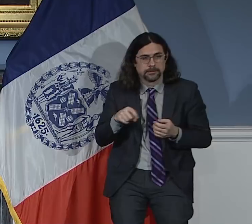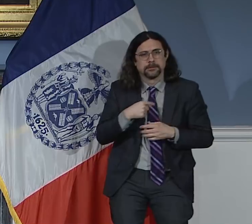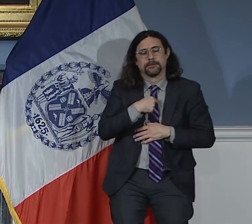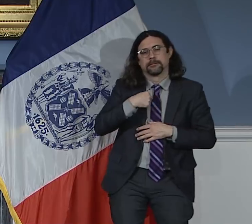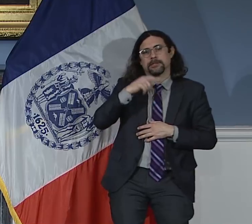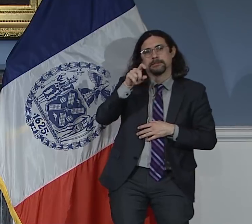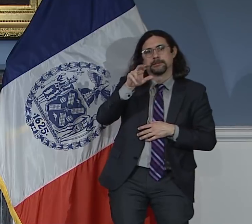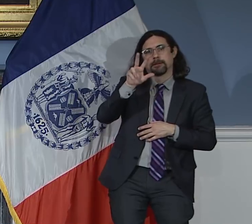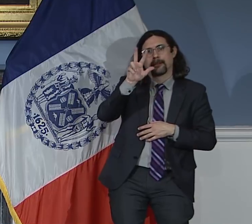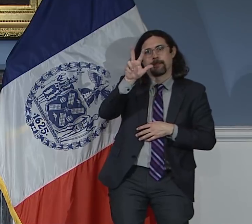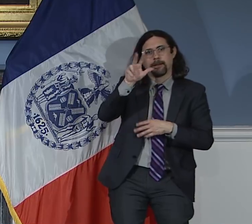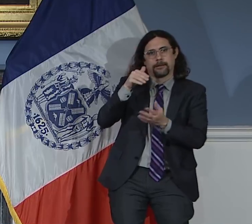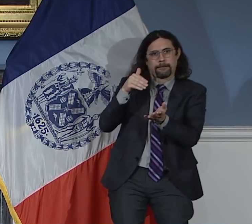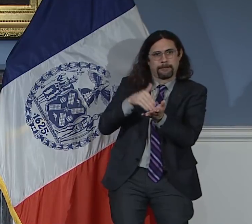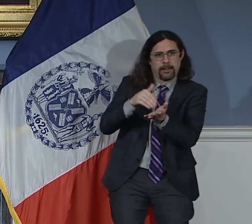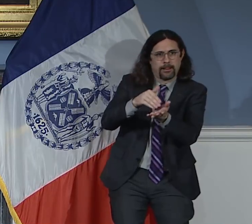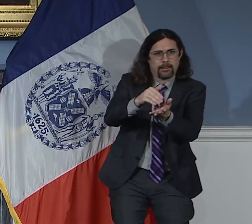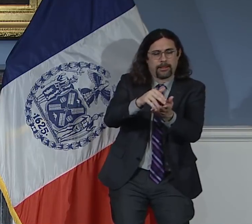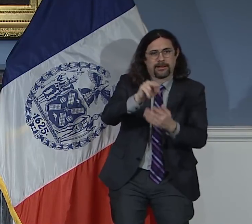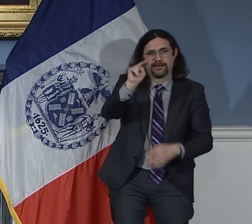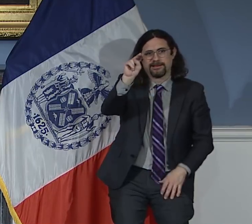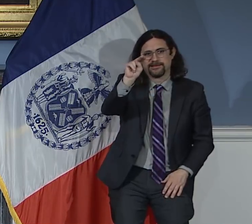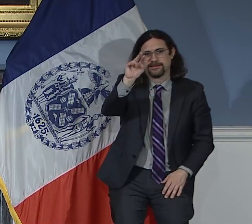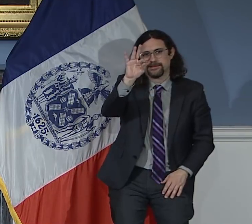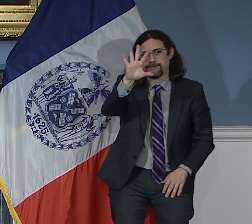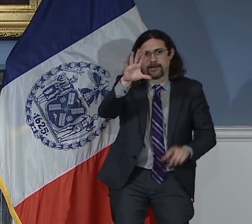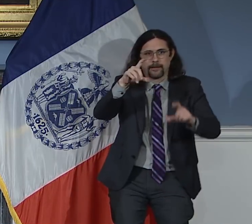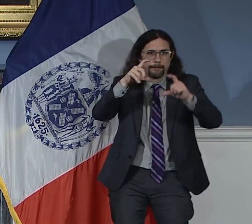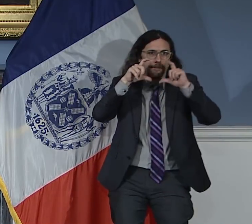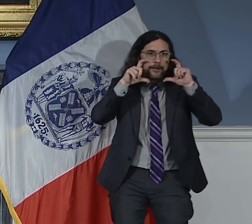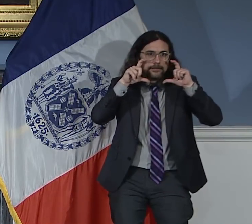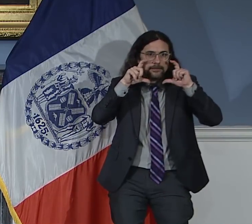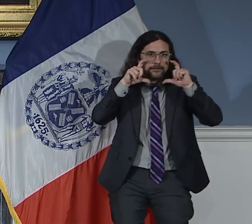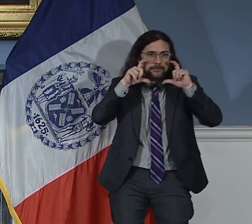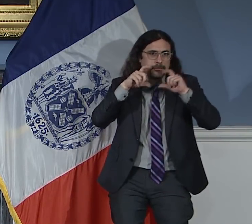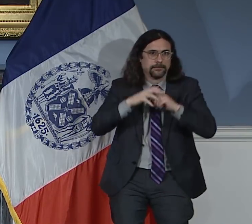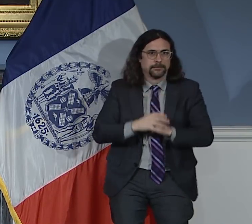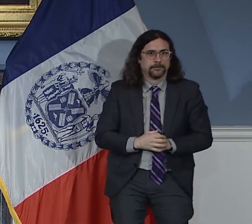MILLION N-95 MASKS. WE NEED 50 MILLION SURGICAL